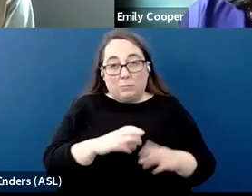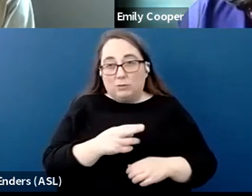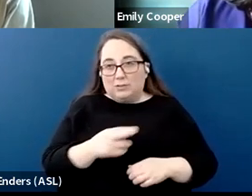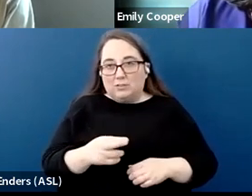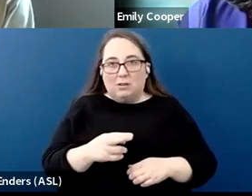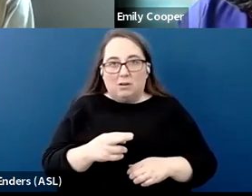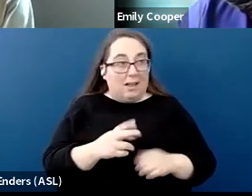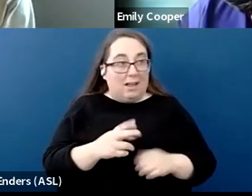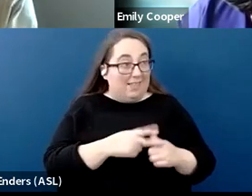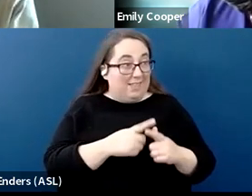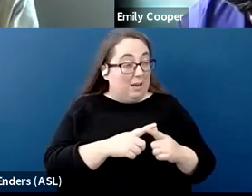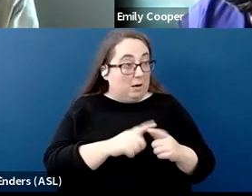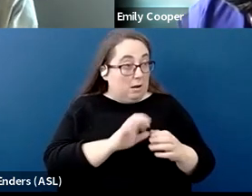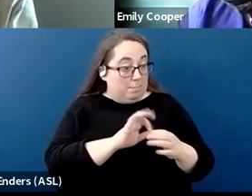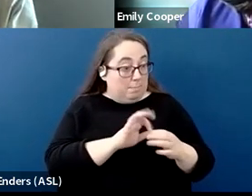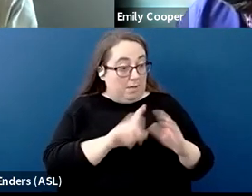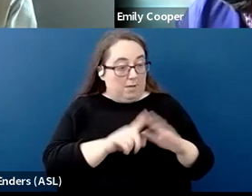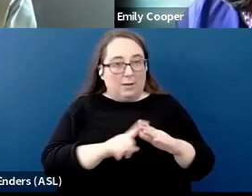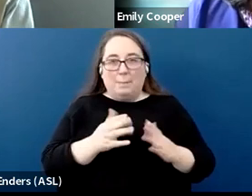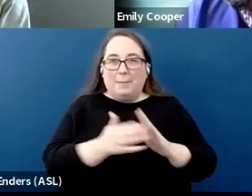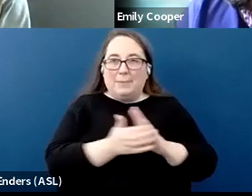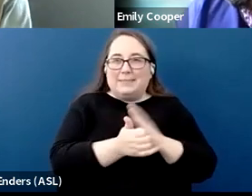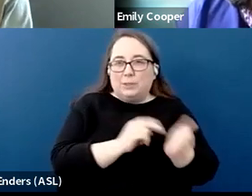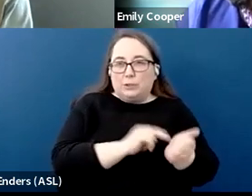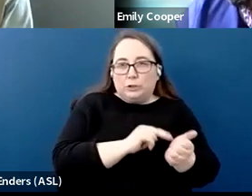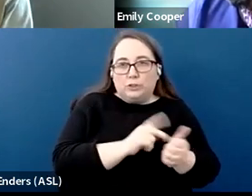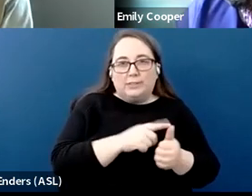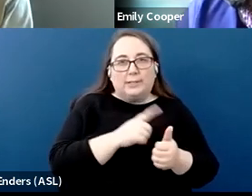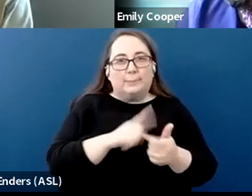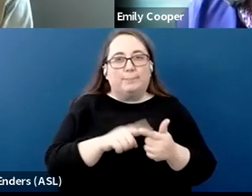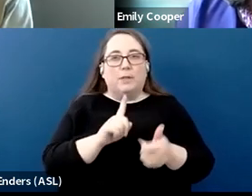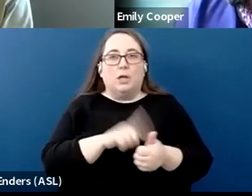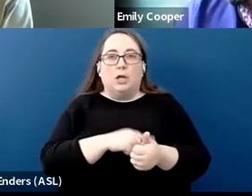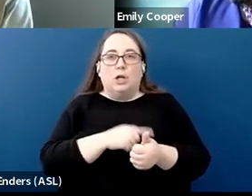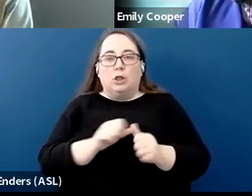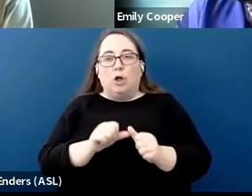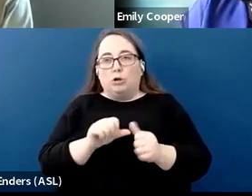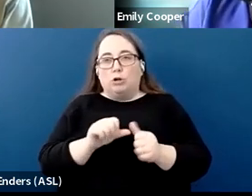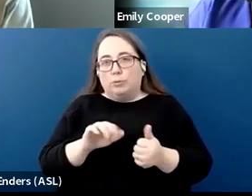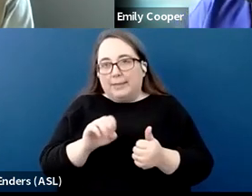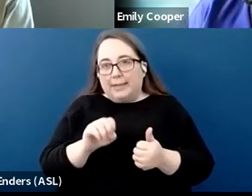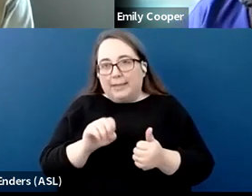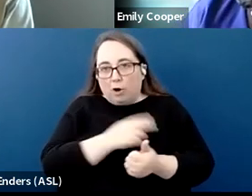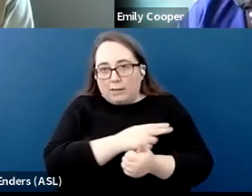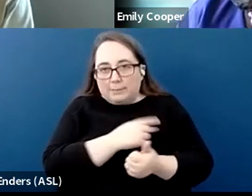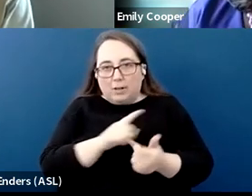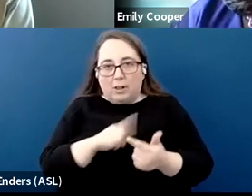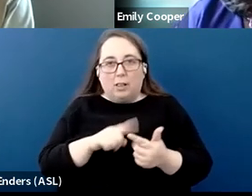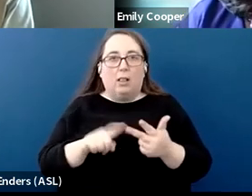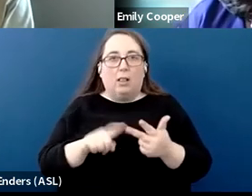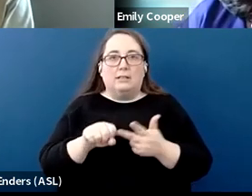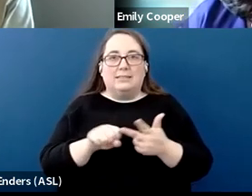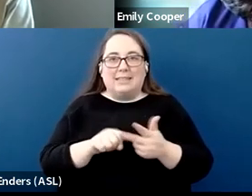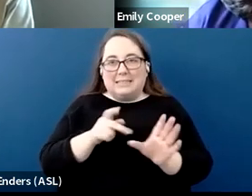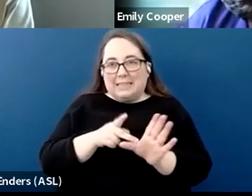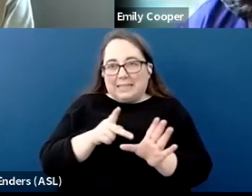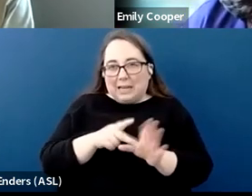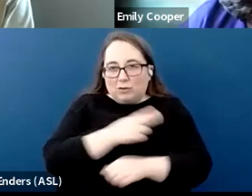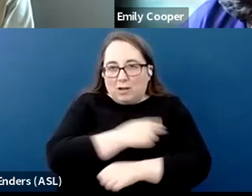our providers doing and definitely want to be able to build support that service.